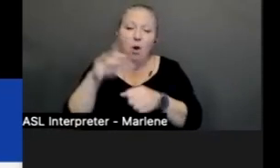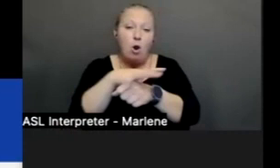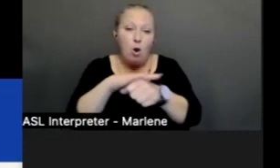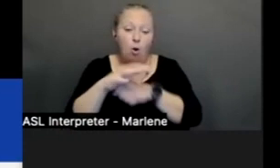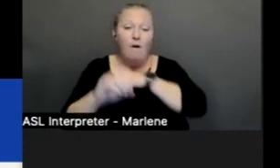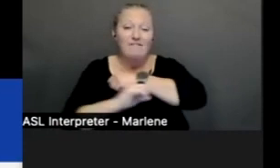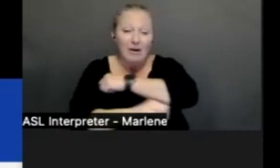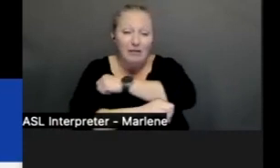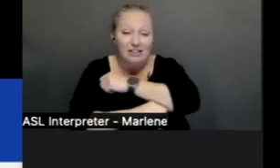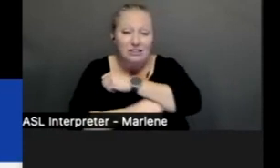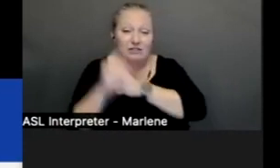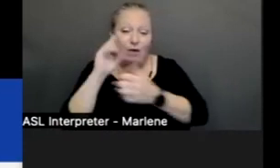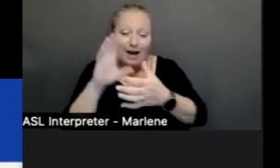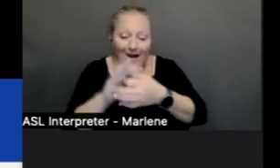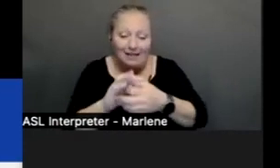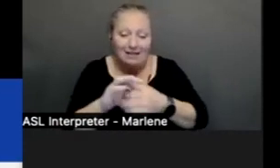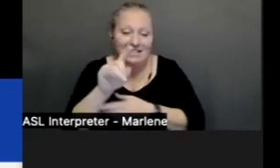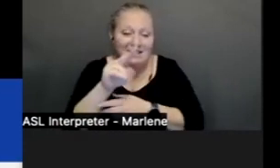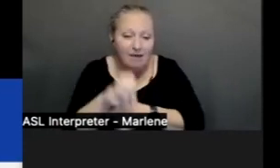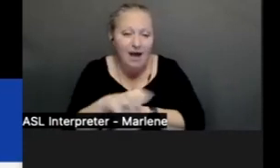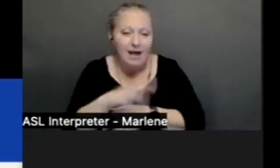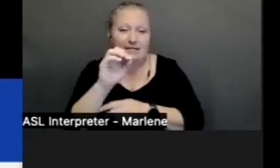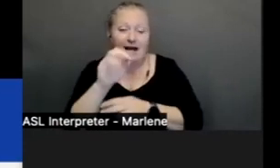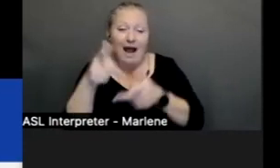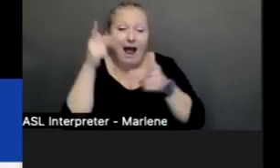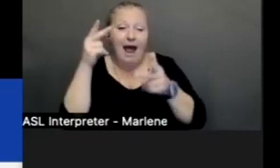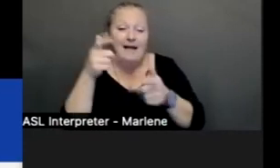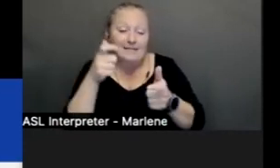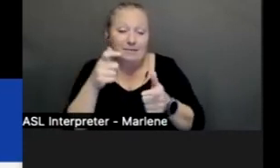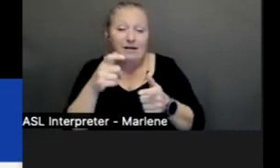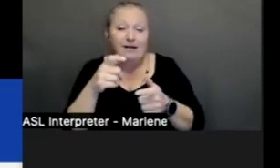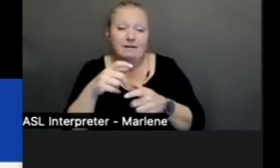elements between connectivity, devices as well as broadband, but also secondarily the piece around